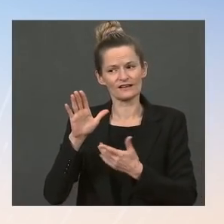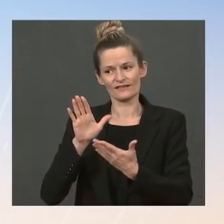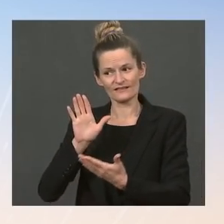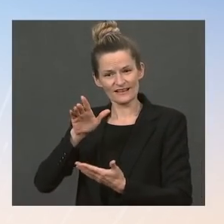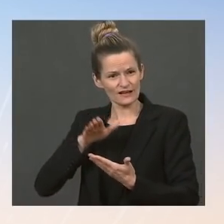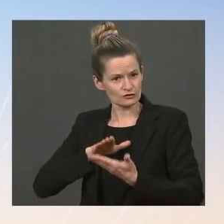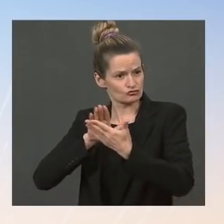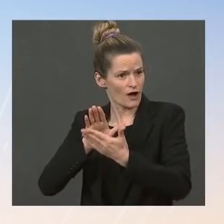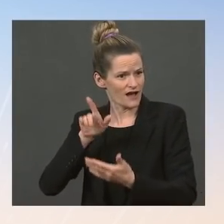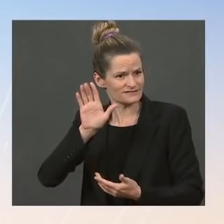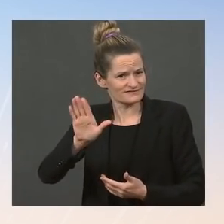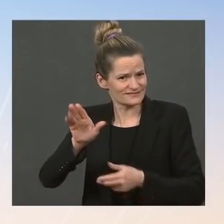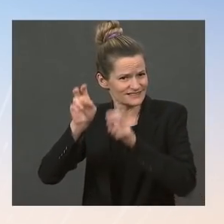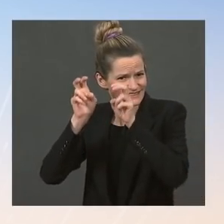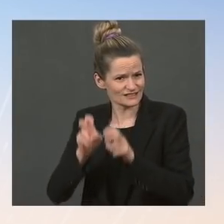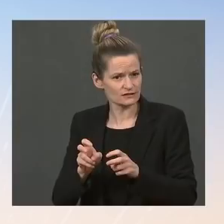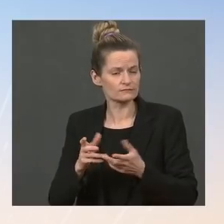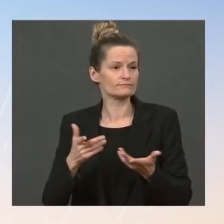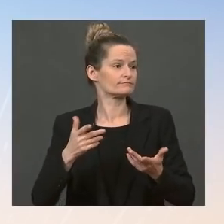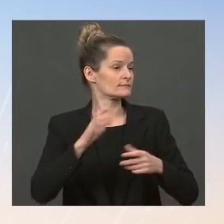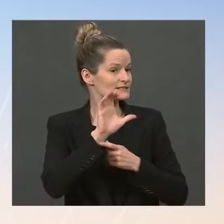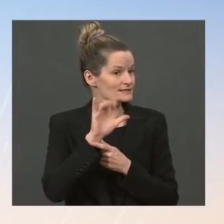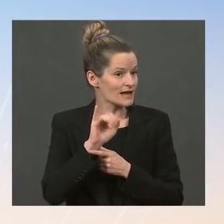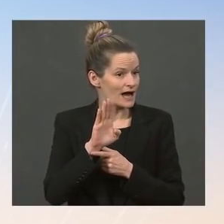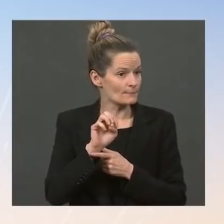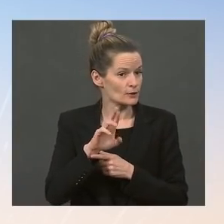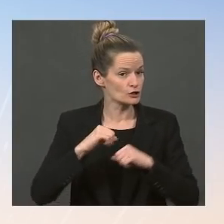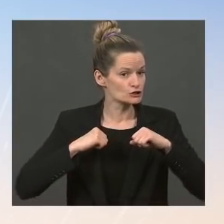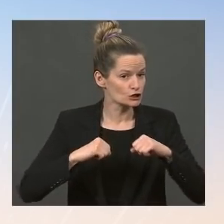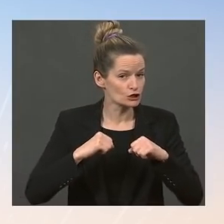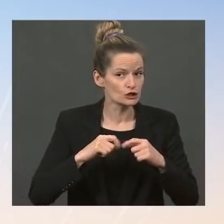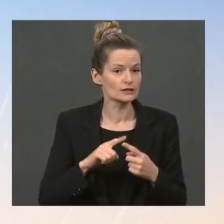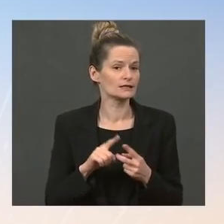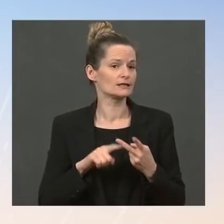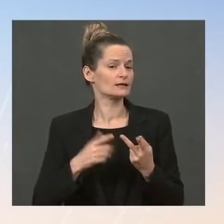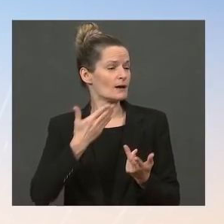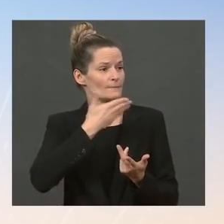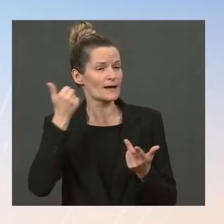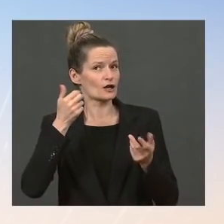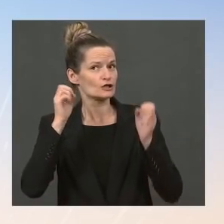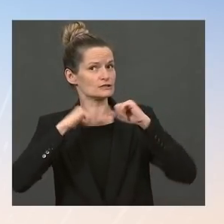should be focused on. The Press: One very different -- separate. Many of us were in the East Room watching the President.